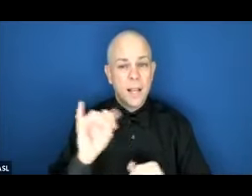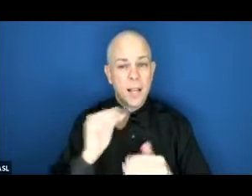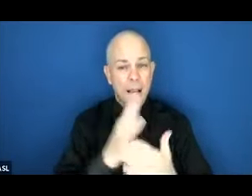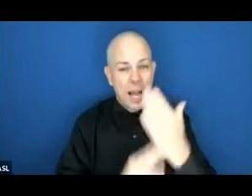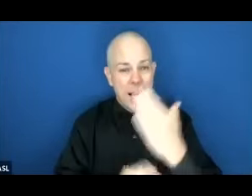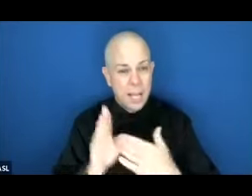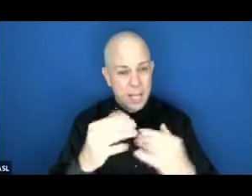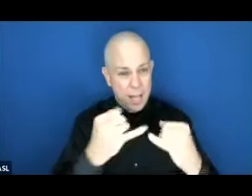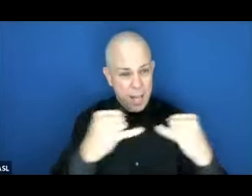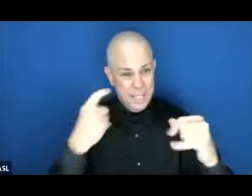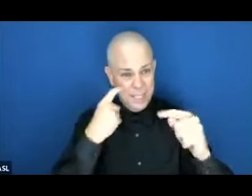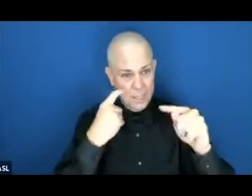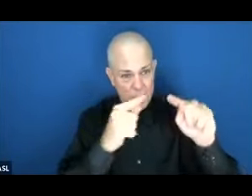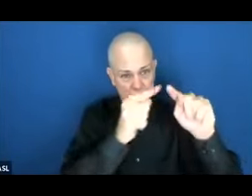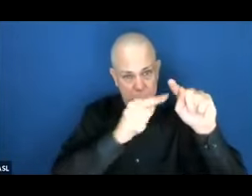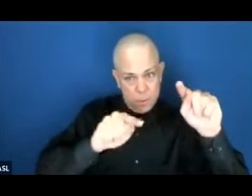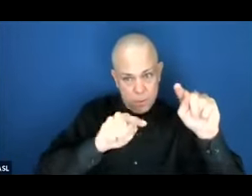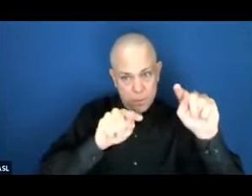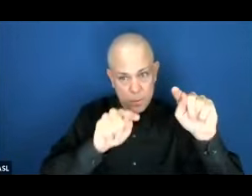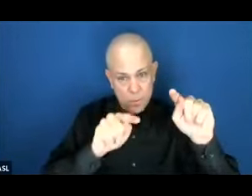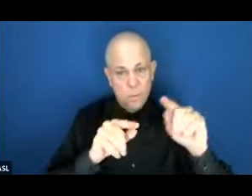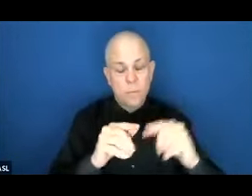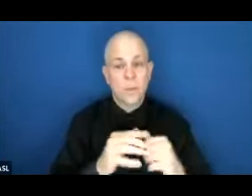edging here and uh the one thing that we haven't